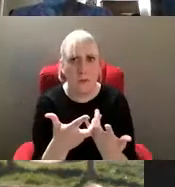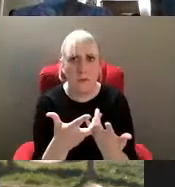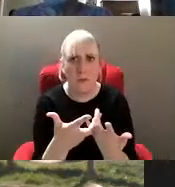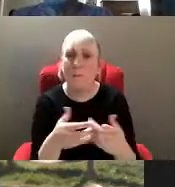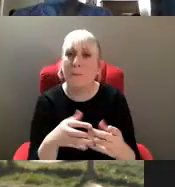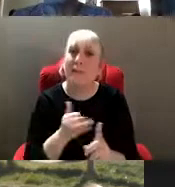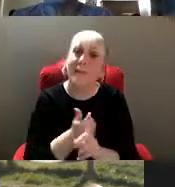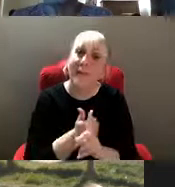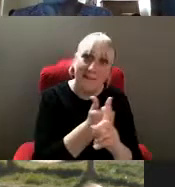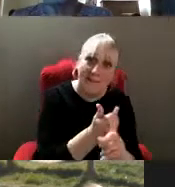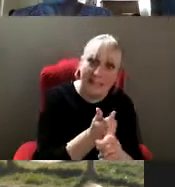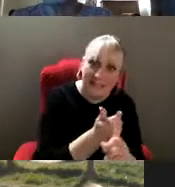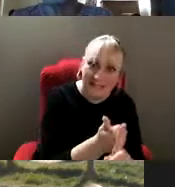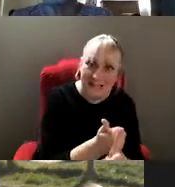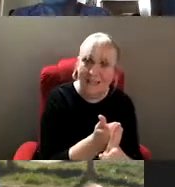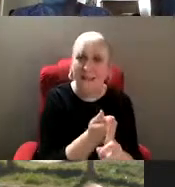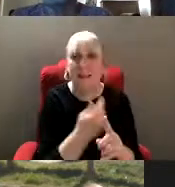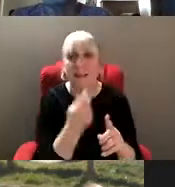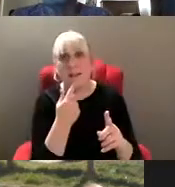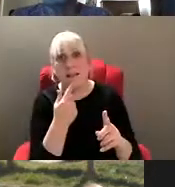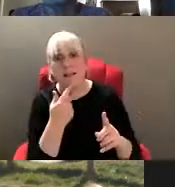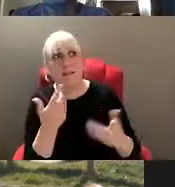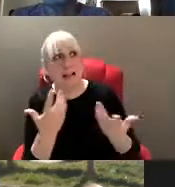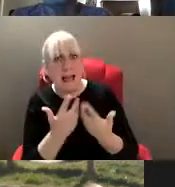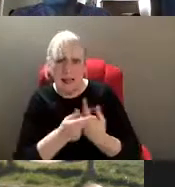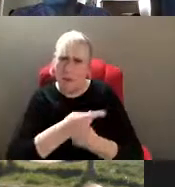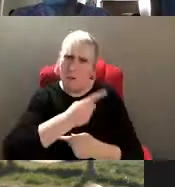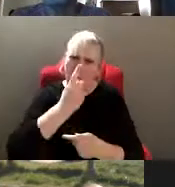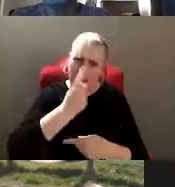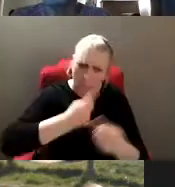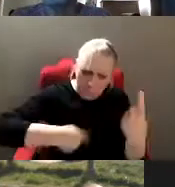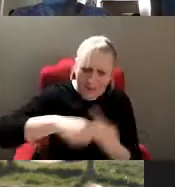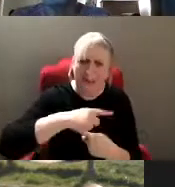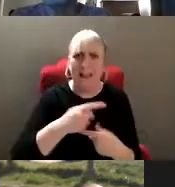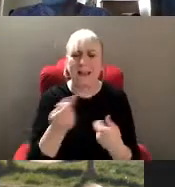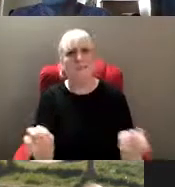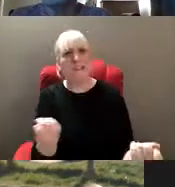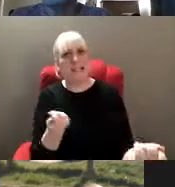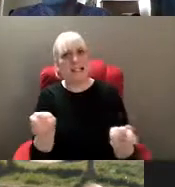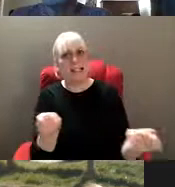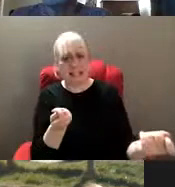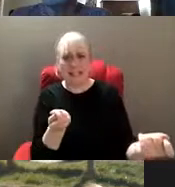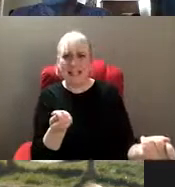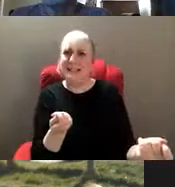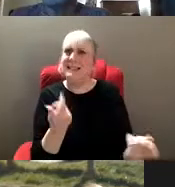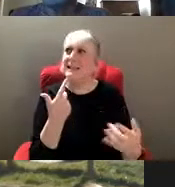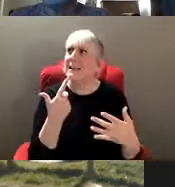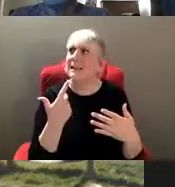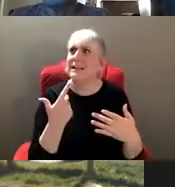and as well as countries how we can facilitate you know the kind of adaptive you know behaviors or